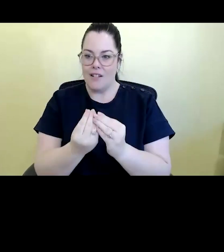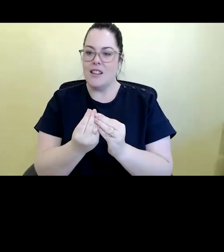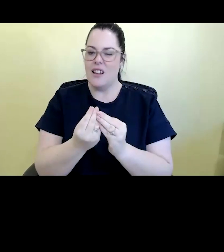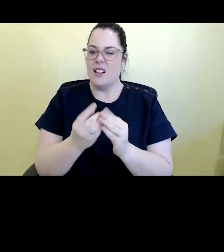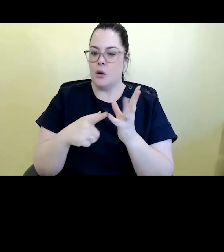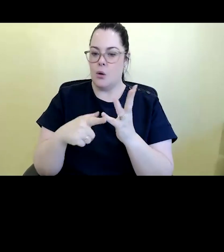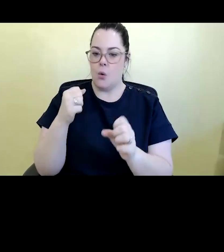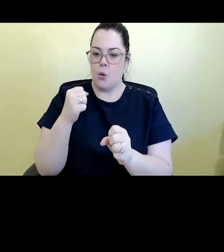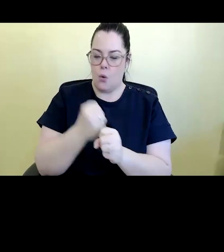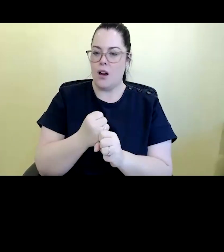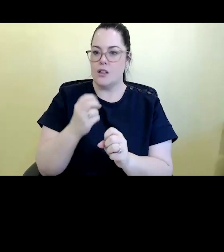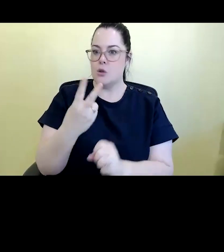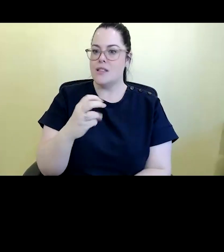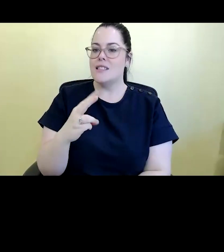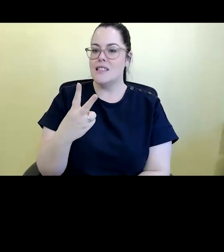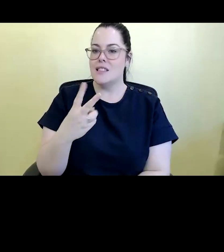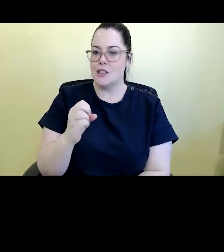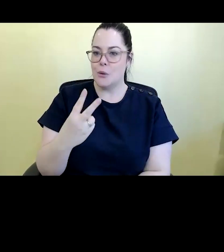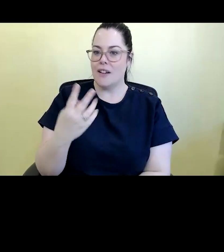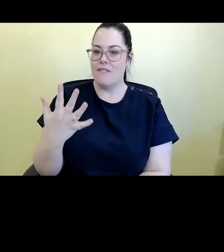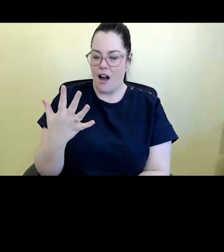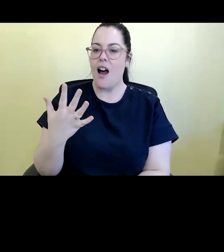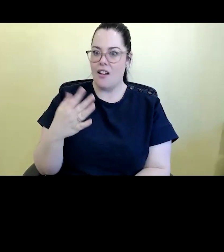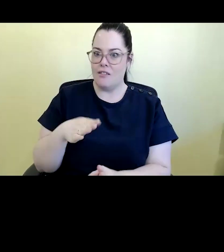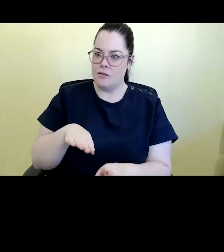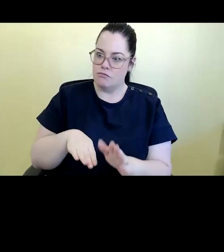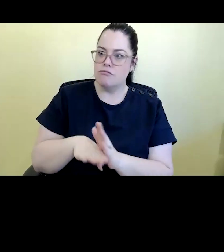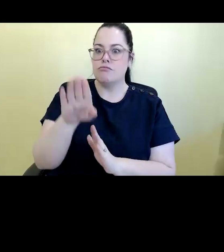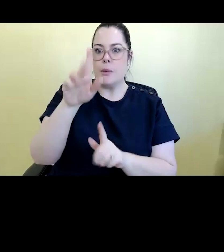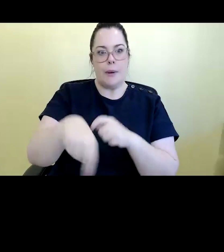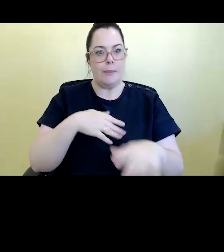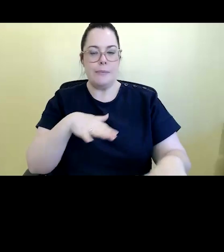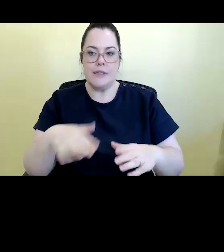and will naturally peek very close to the exhibition getting. Applicants should be